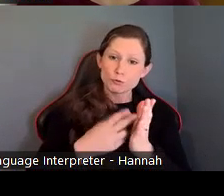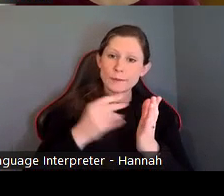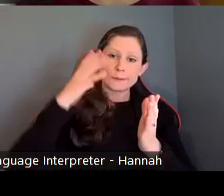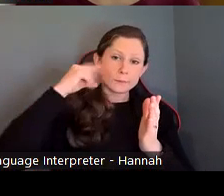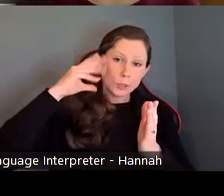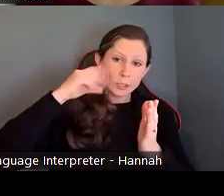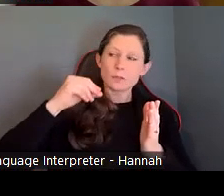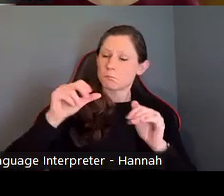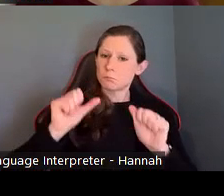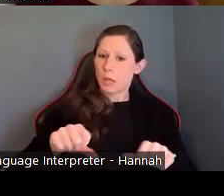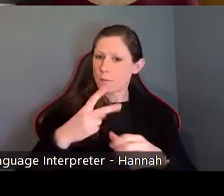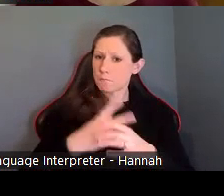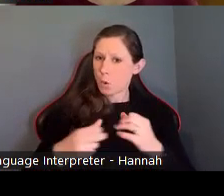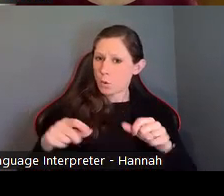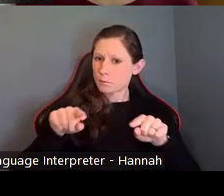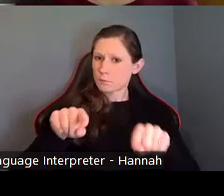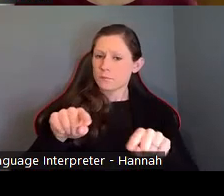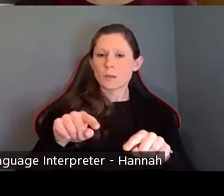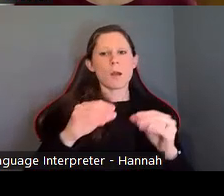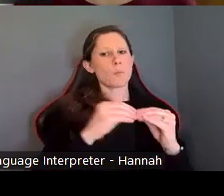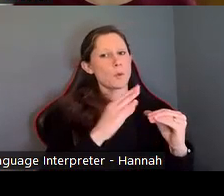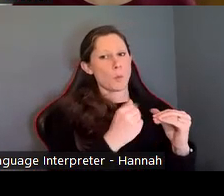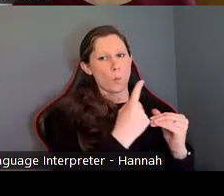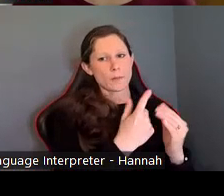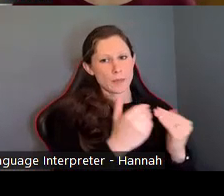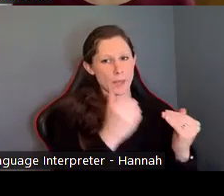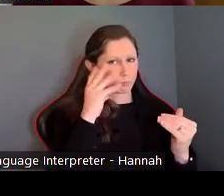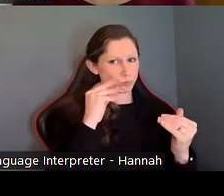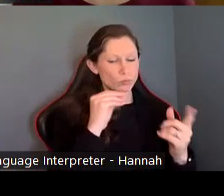More than one thing can be true at the same time. This is a place of nuance.